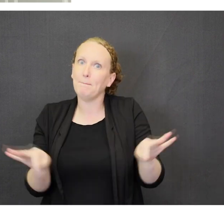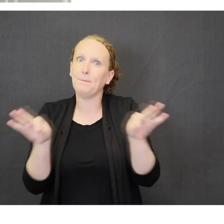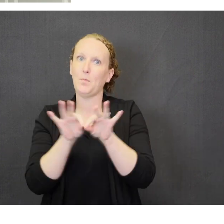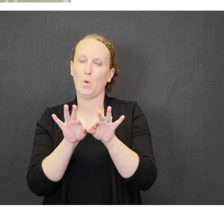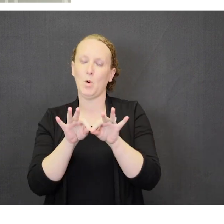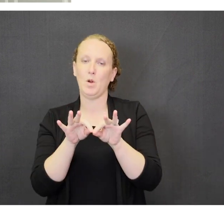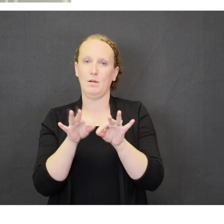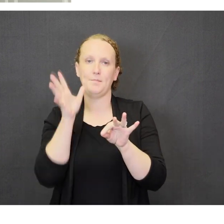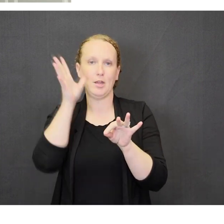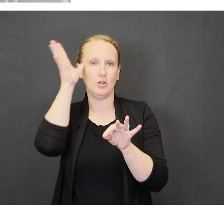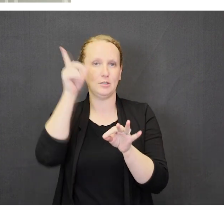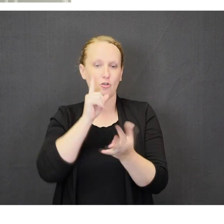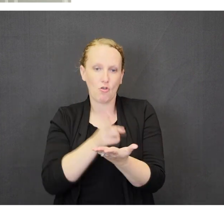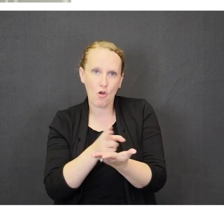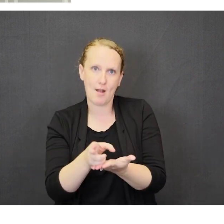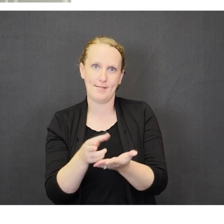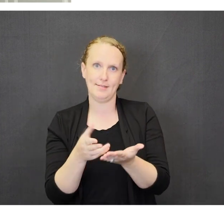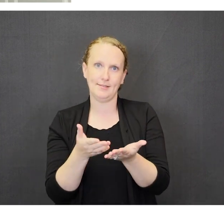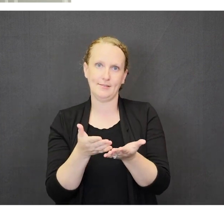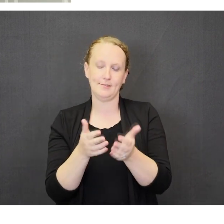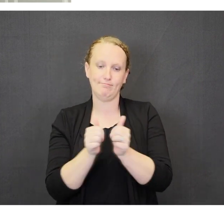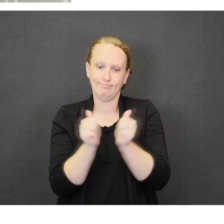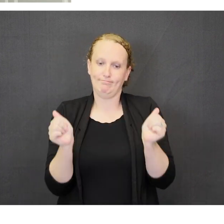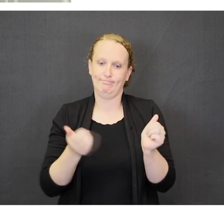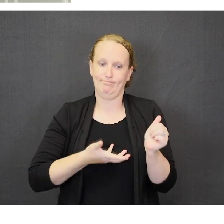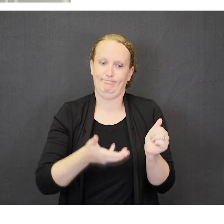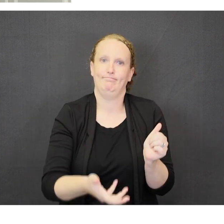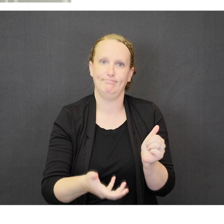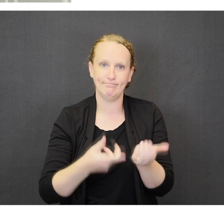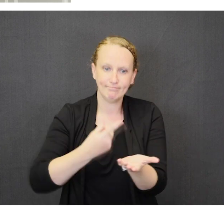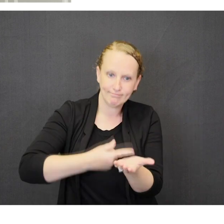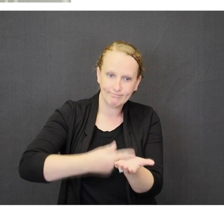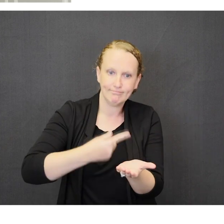enough how important that is and to find a way to talk about it honestly in a way